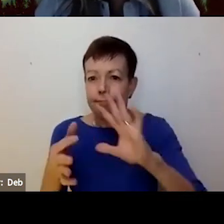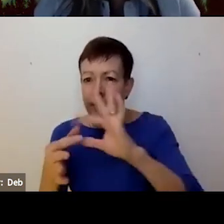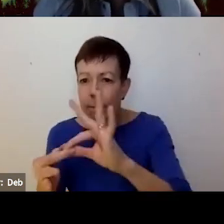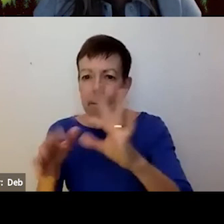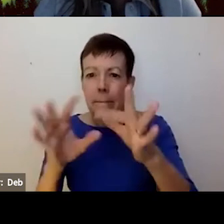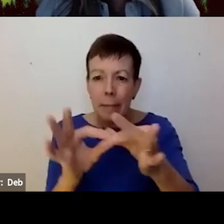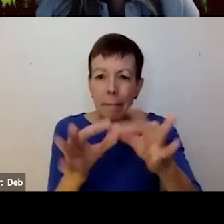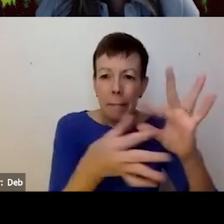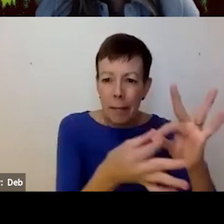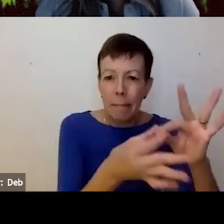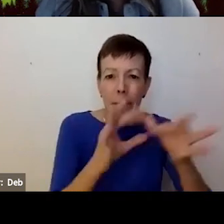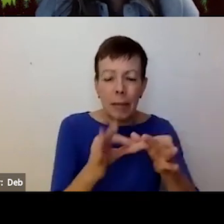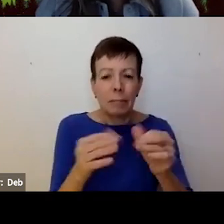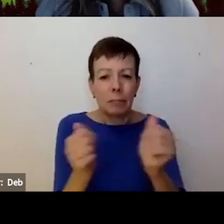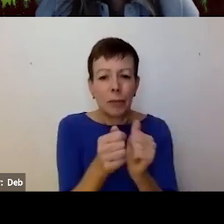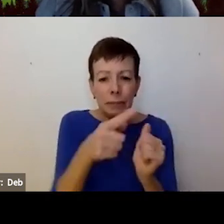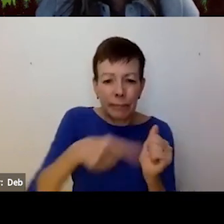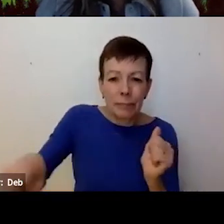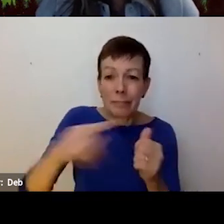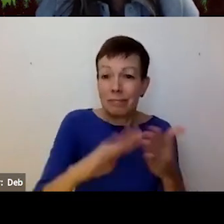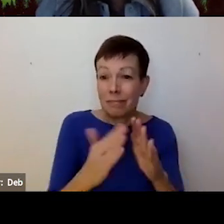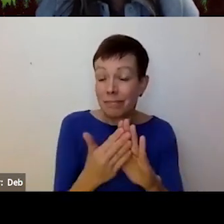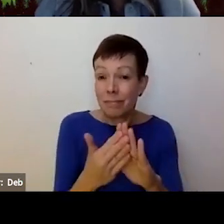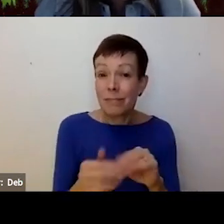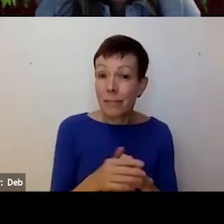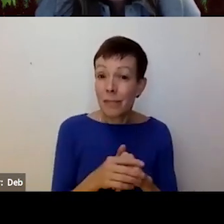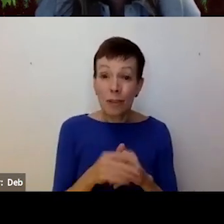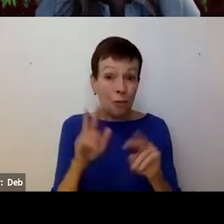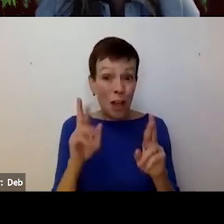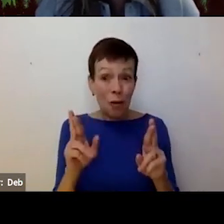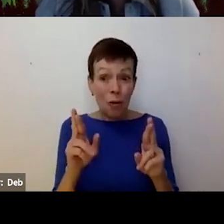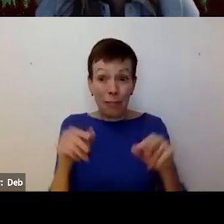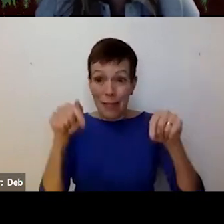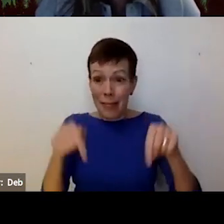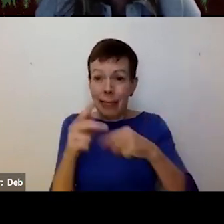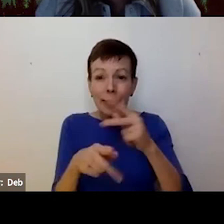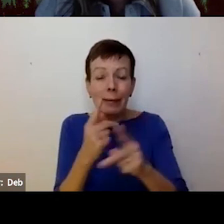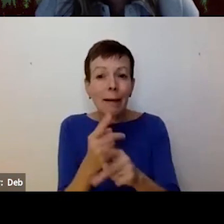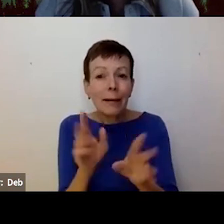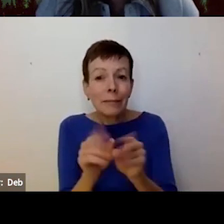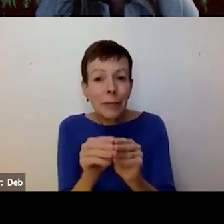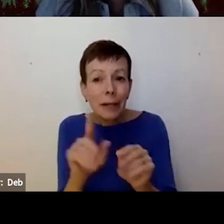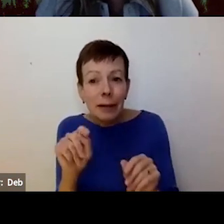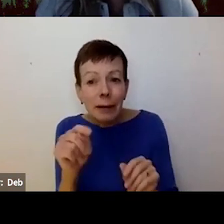hope that conversations like this, you know, maybe as you look to the grappling in May, or